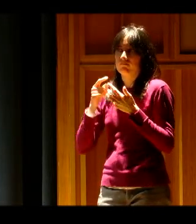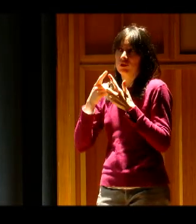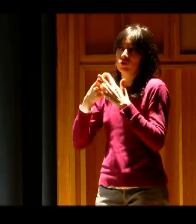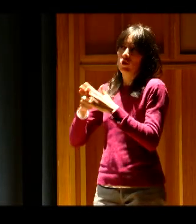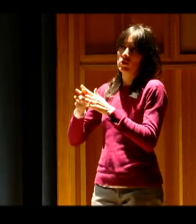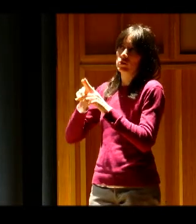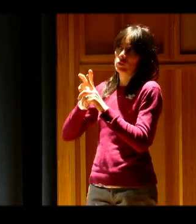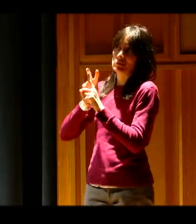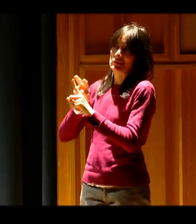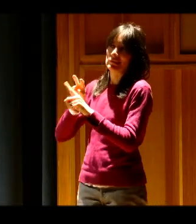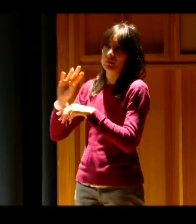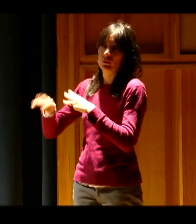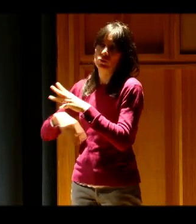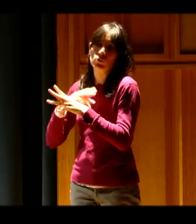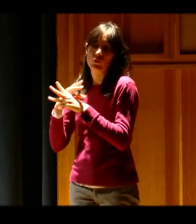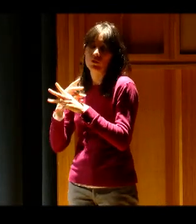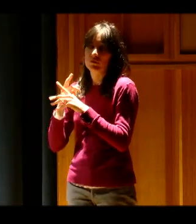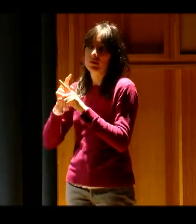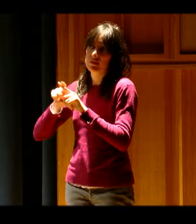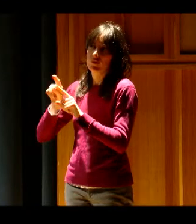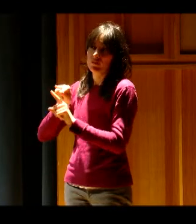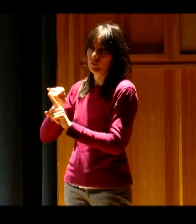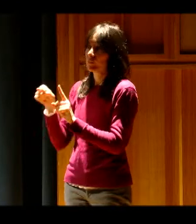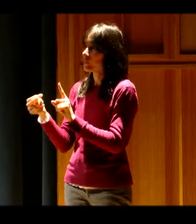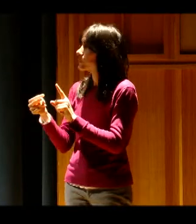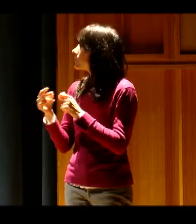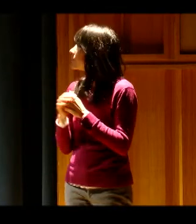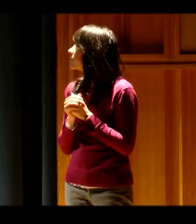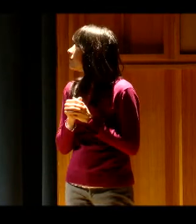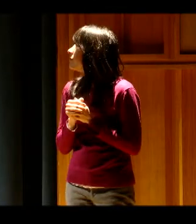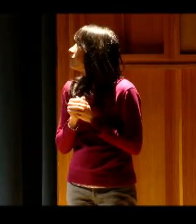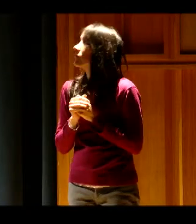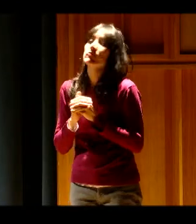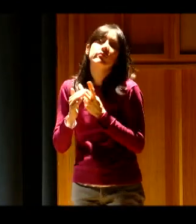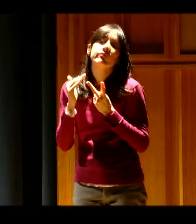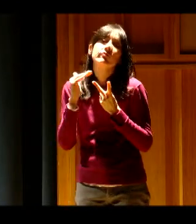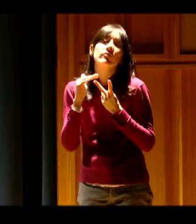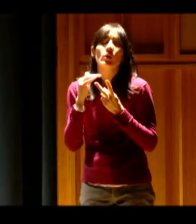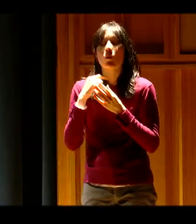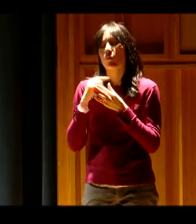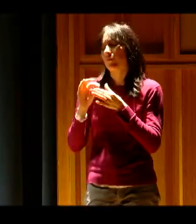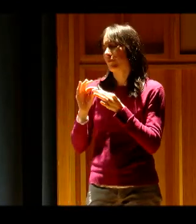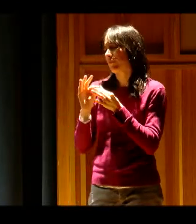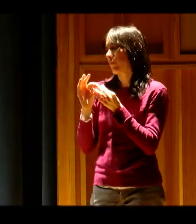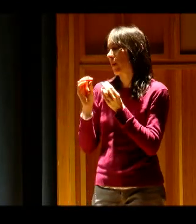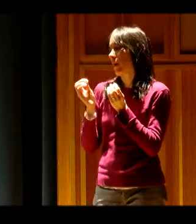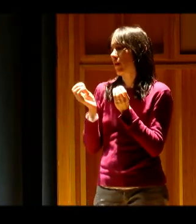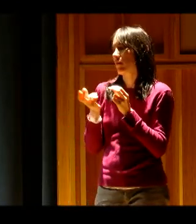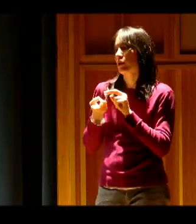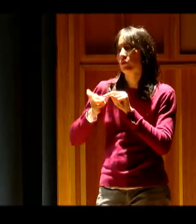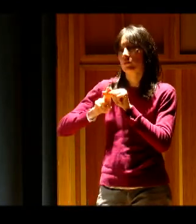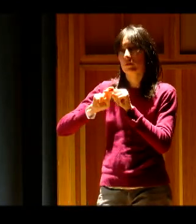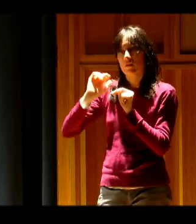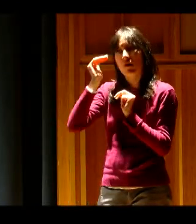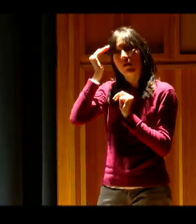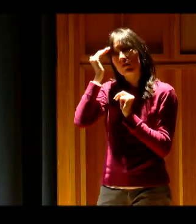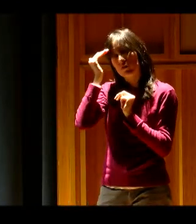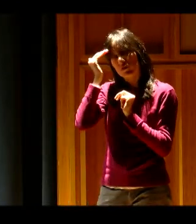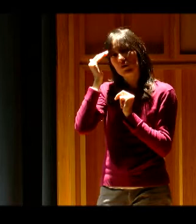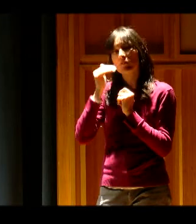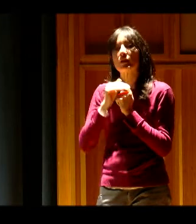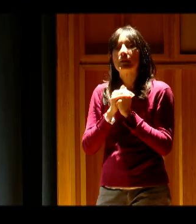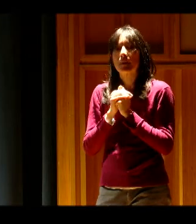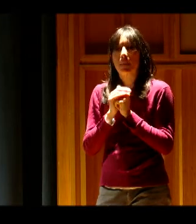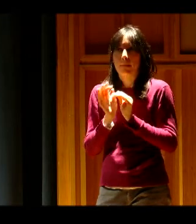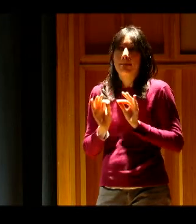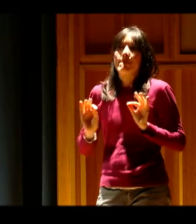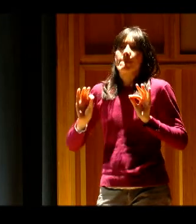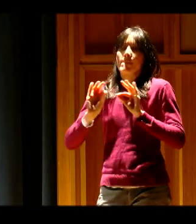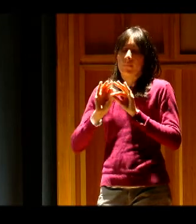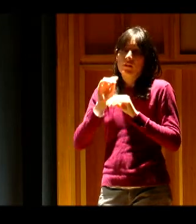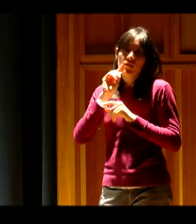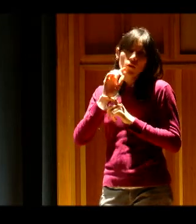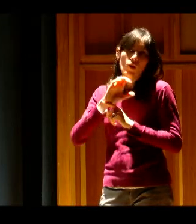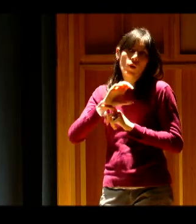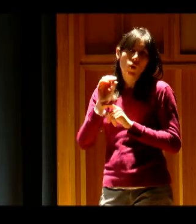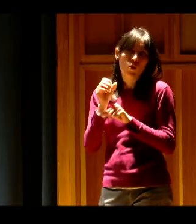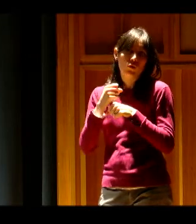The second area that we've covered is growing knowledge, and this is critical in terms of co-creation and this is why the work of